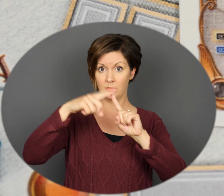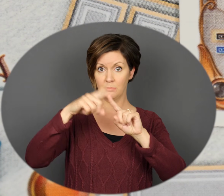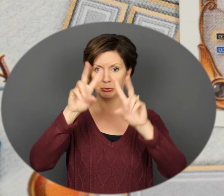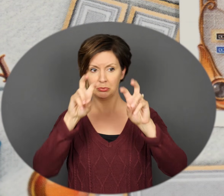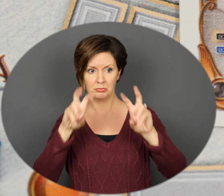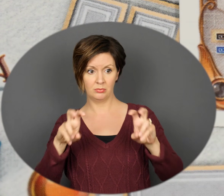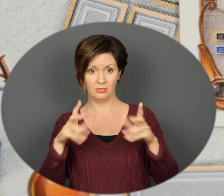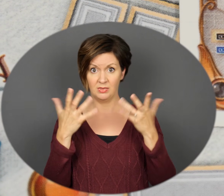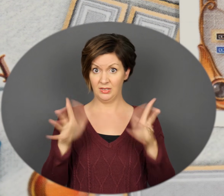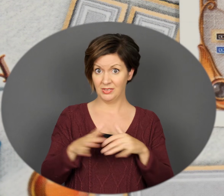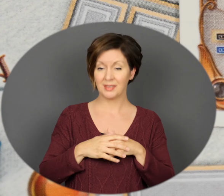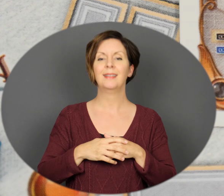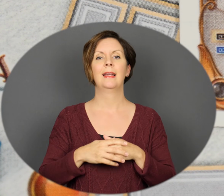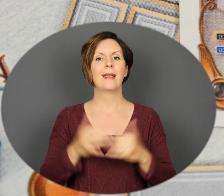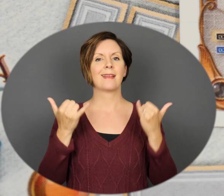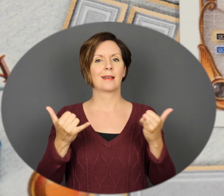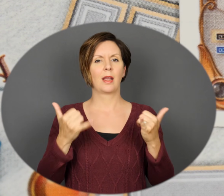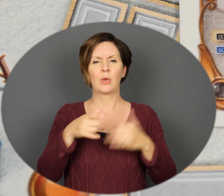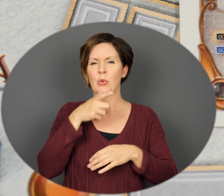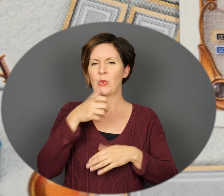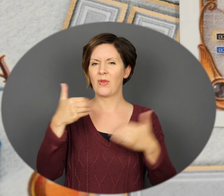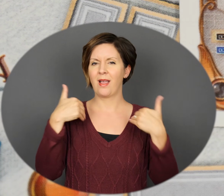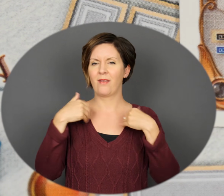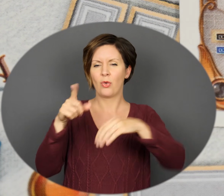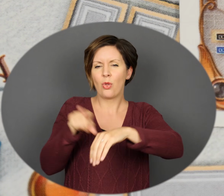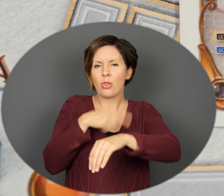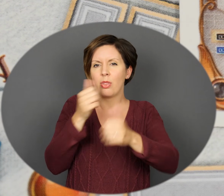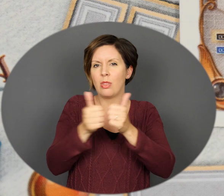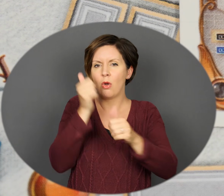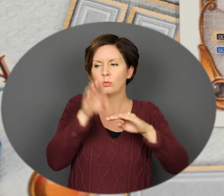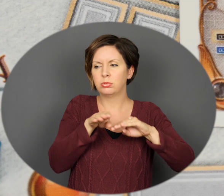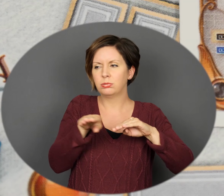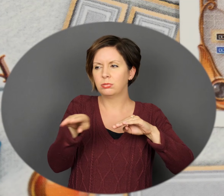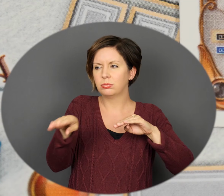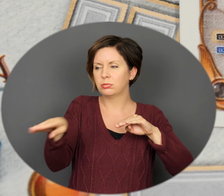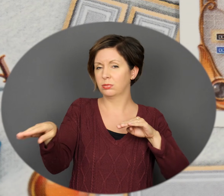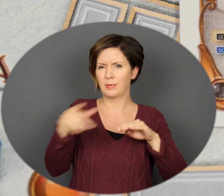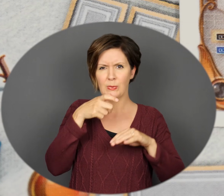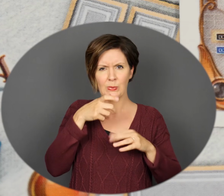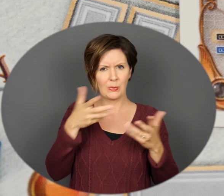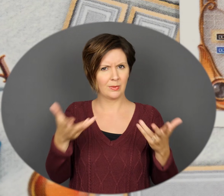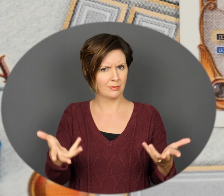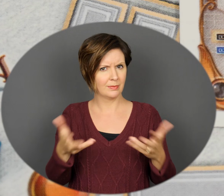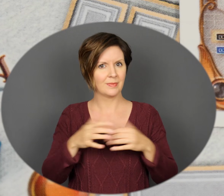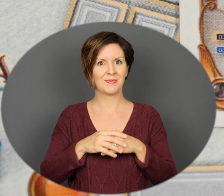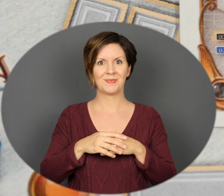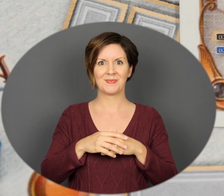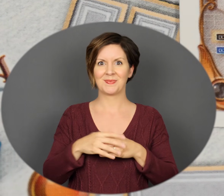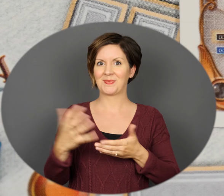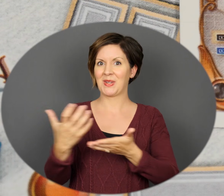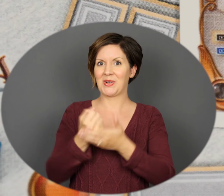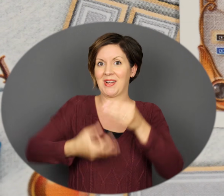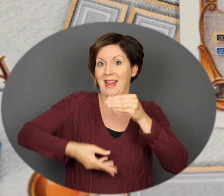check to see who has the longest continuous path on the board made up from their trains and give them this special bonus card,